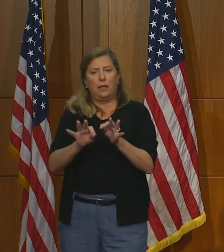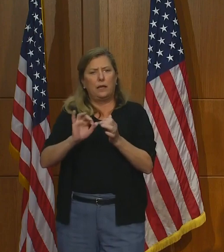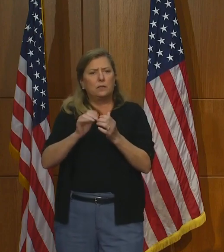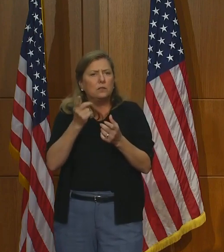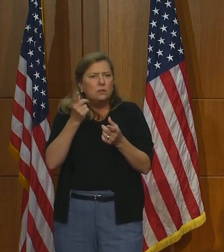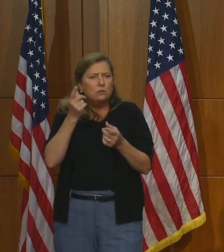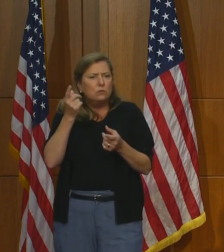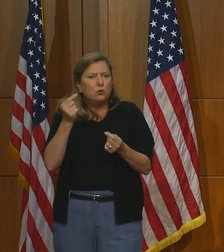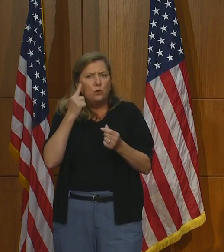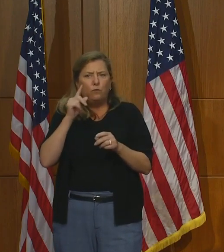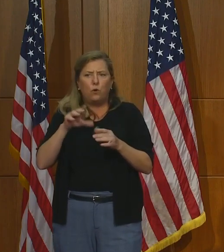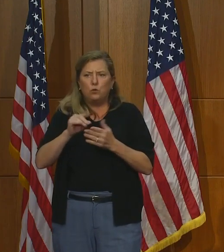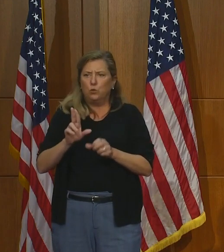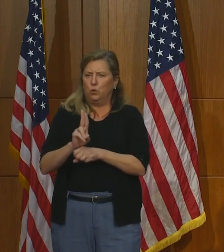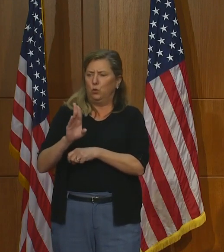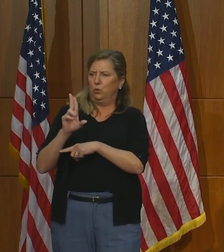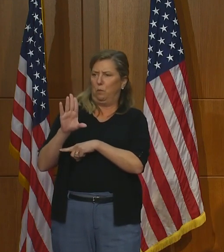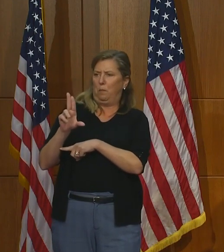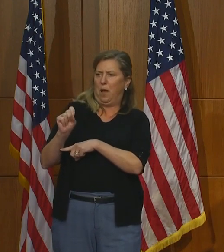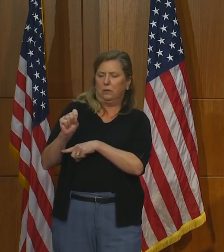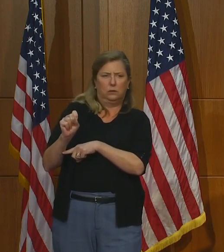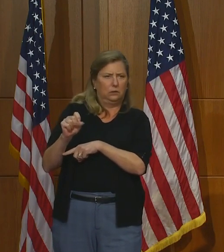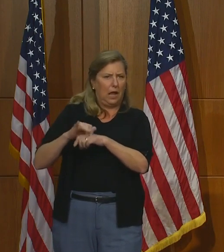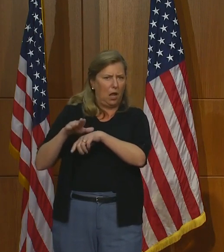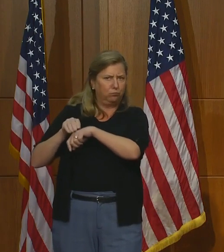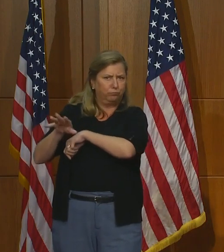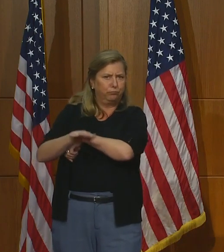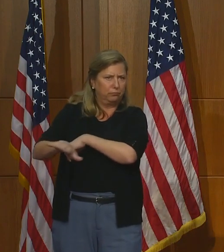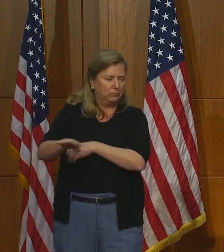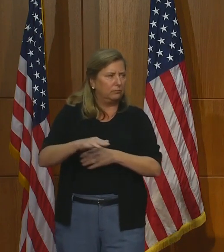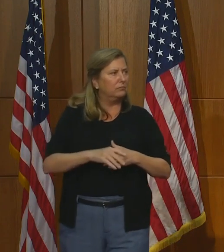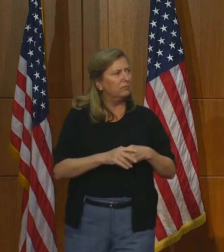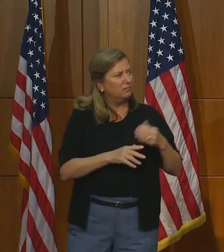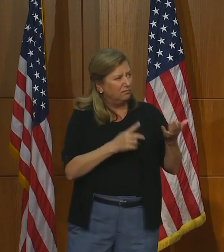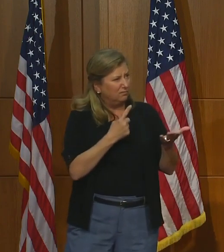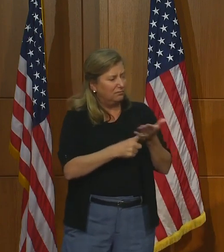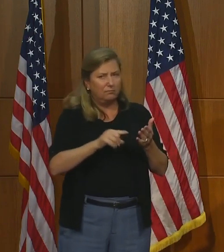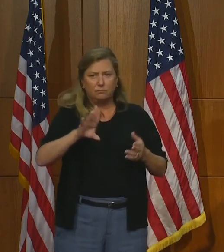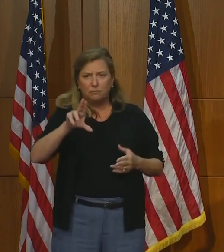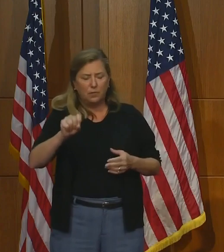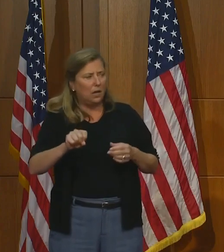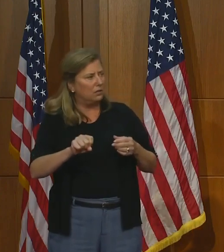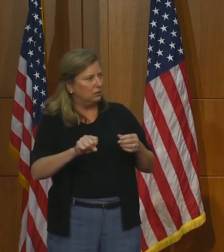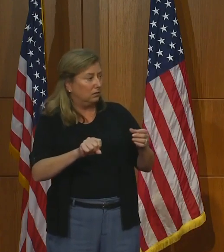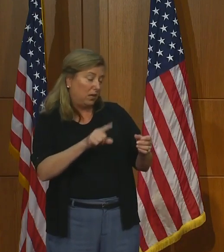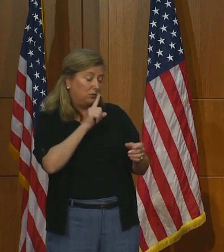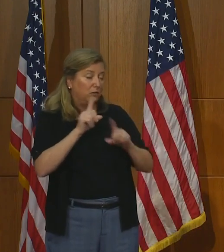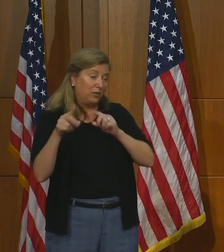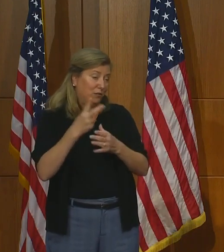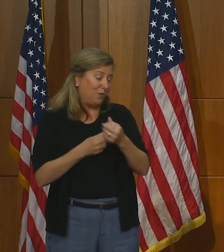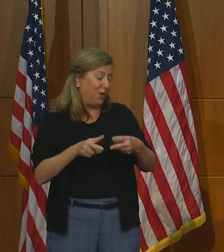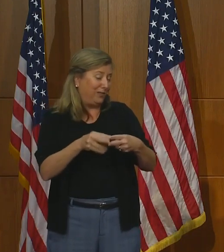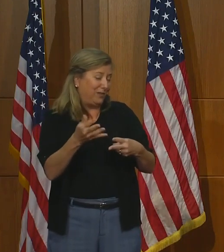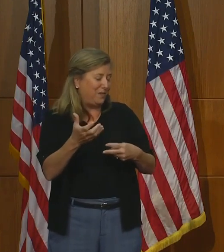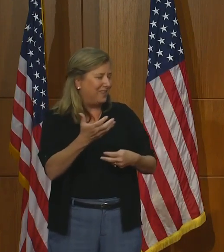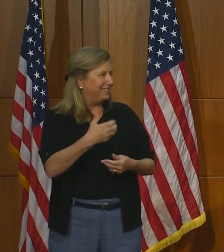QUESTION IS HOW WILL BE GUIDELINES. IN FACT YOU DON'T.